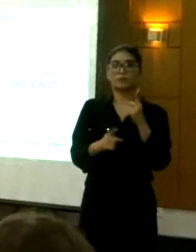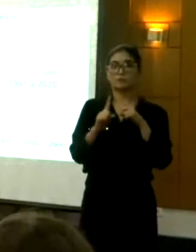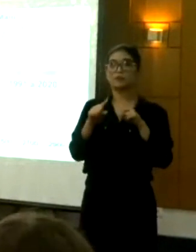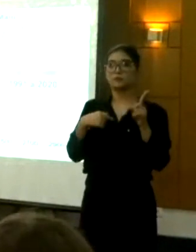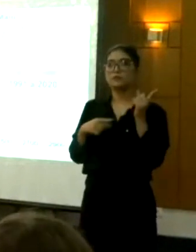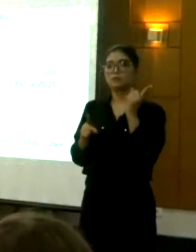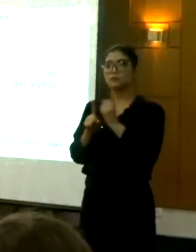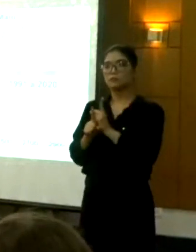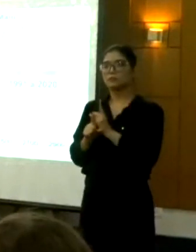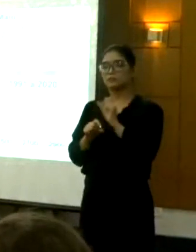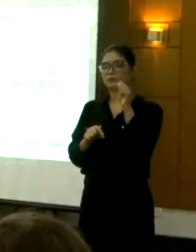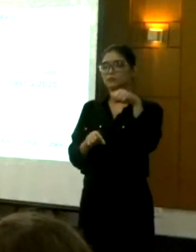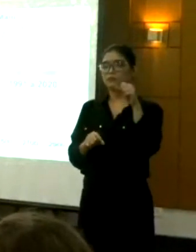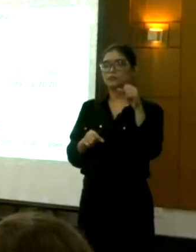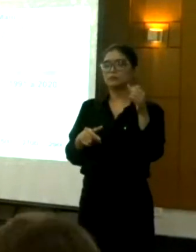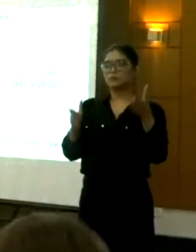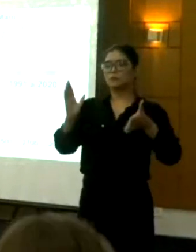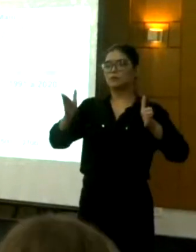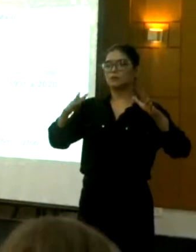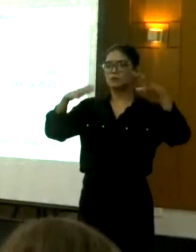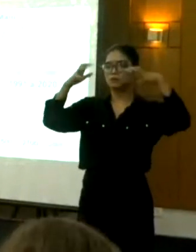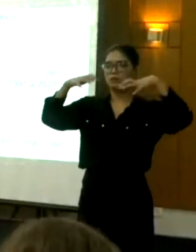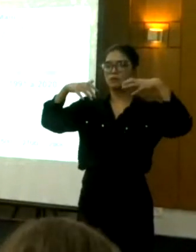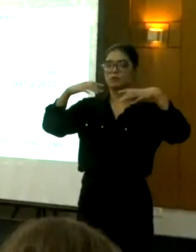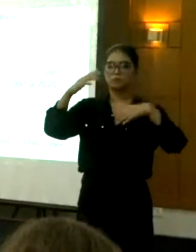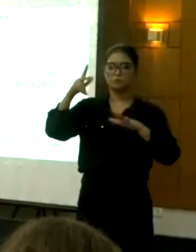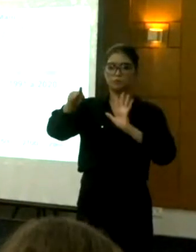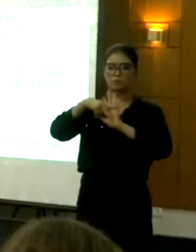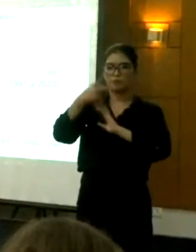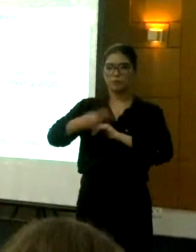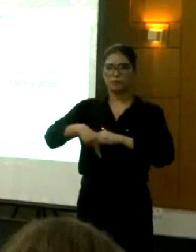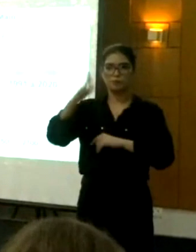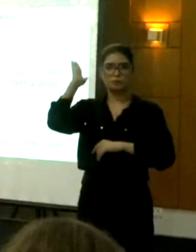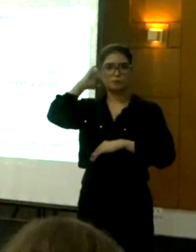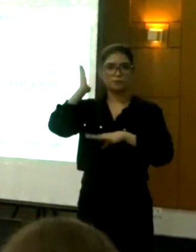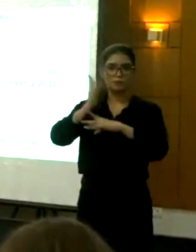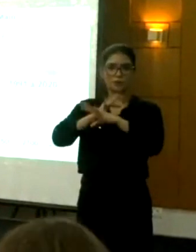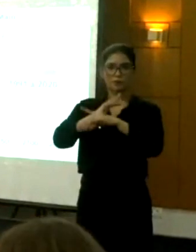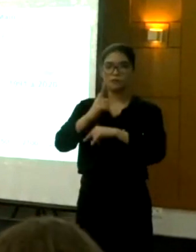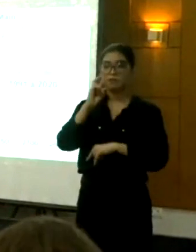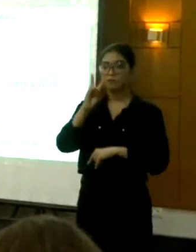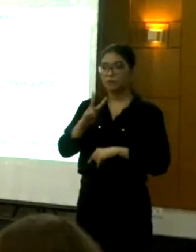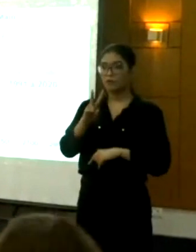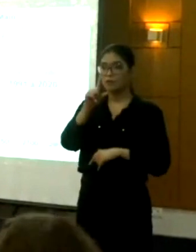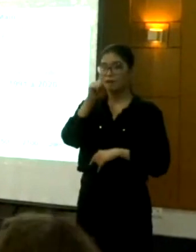so for the rainy regime in Belém let's go, this blue line here is sixty-one ninety